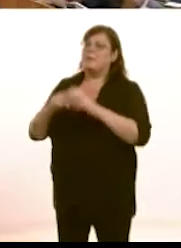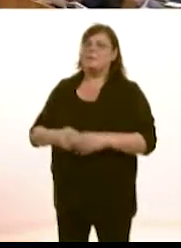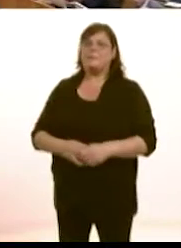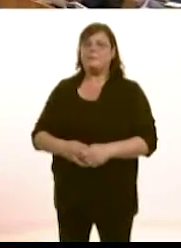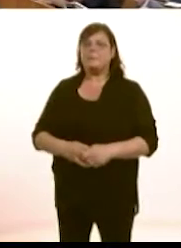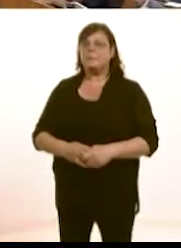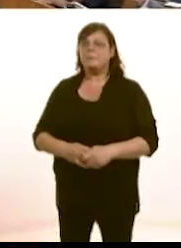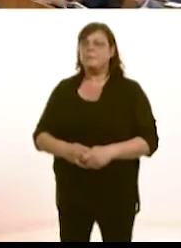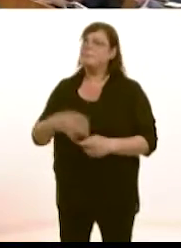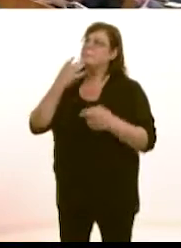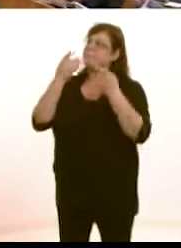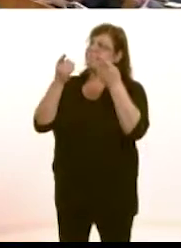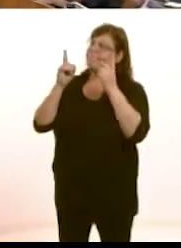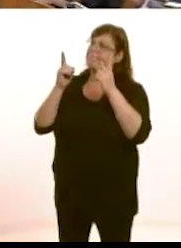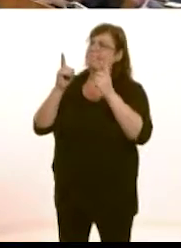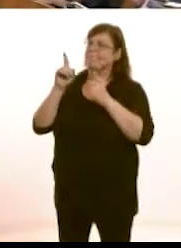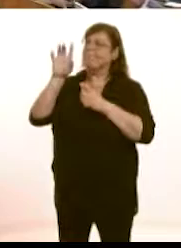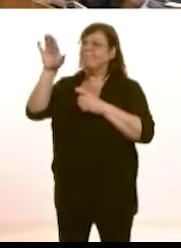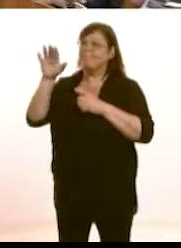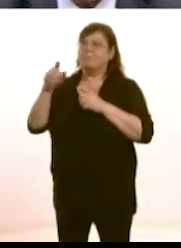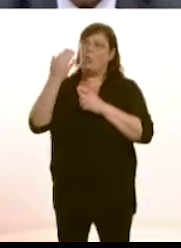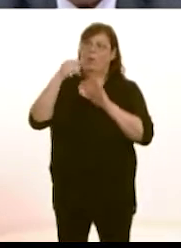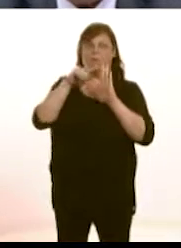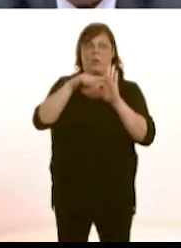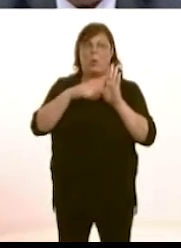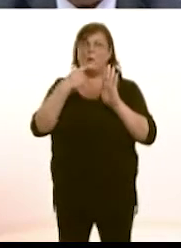on down the line. Angela Burns: First Minister, given that recent reports have suggested we should have 88 epilepsy